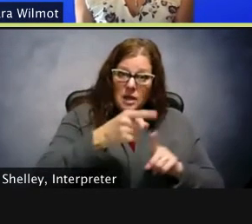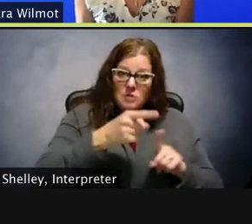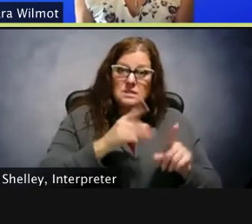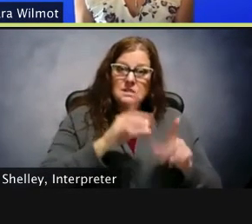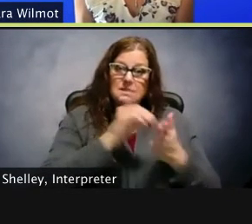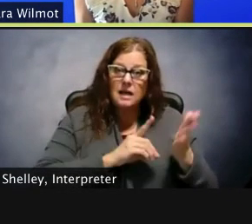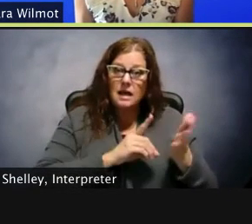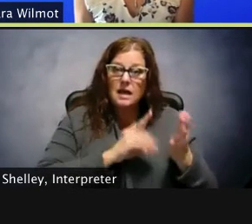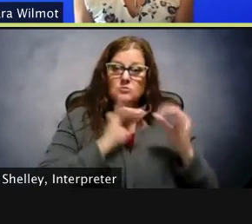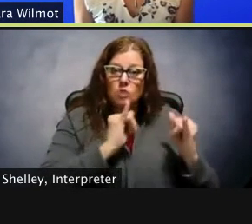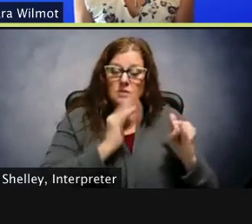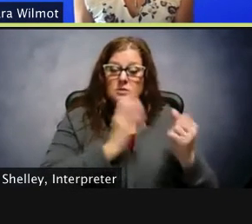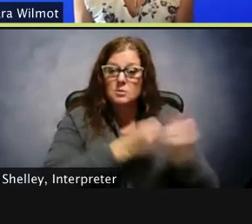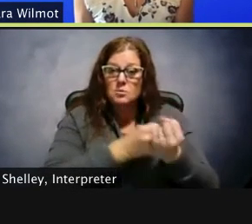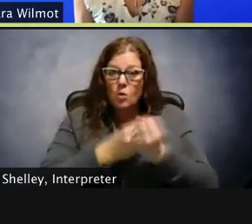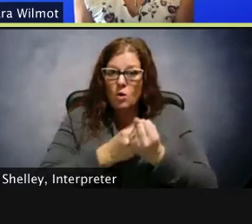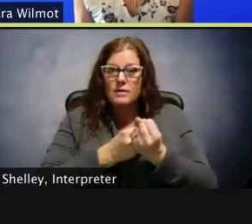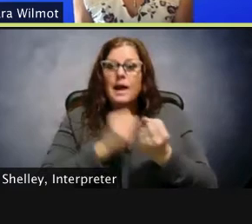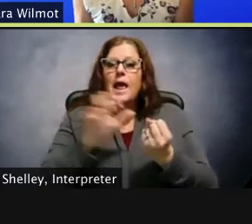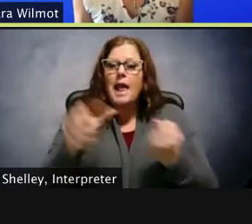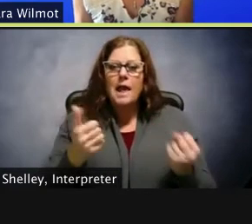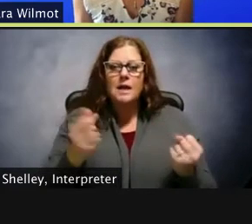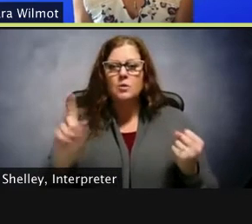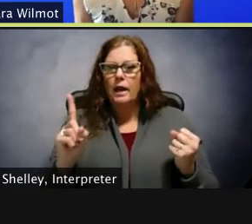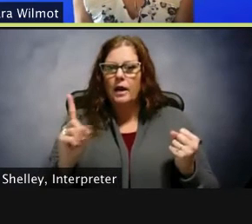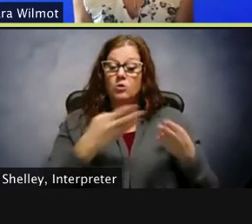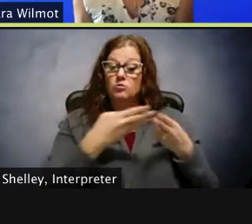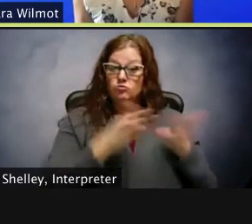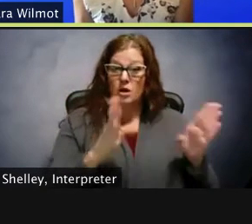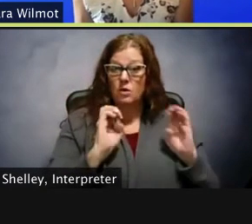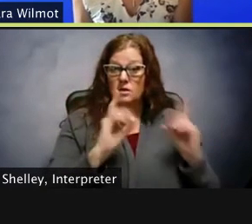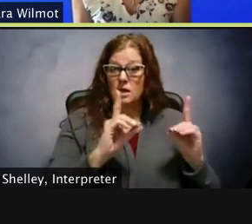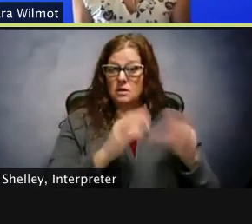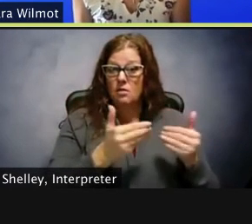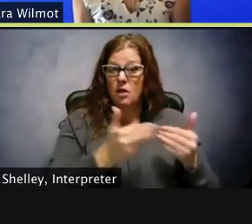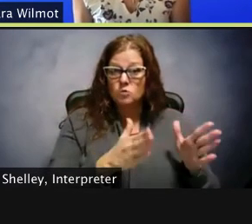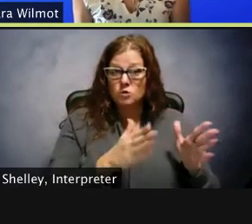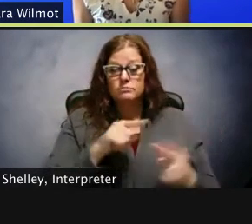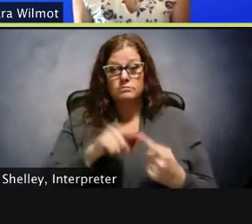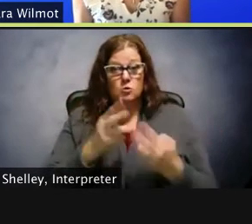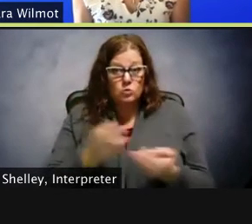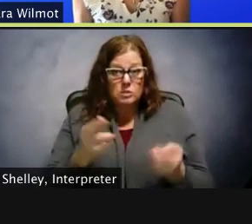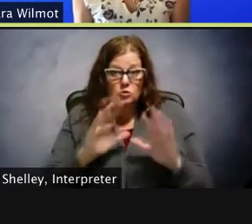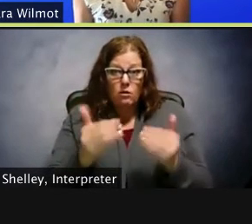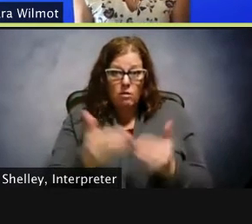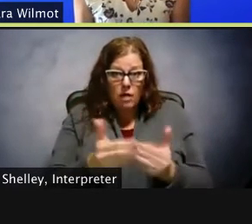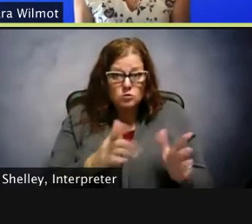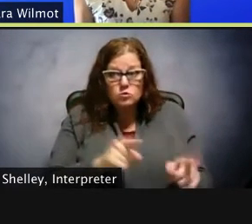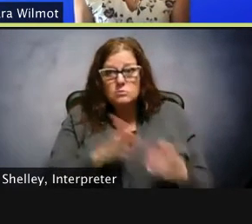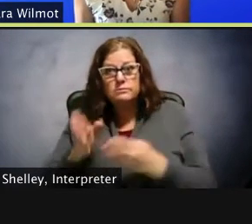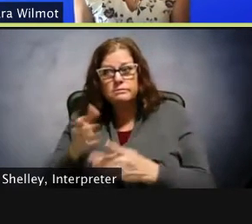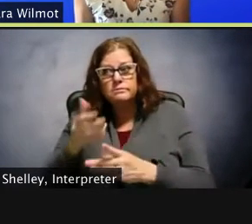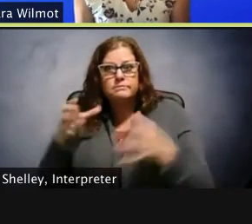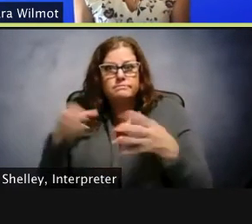in all places, general education classroom, resource classroom, self-contained classroom,